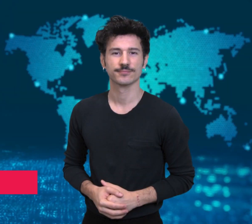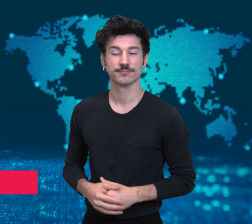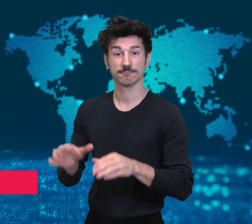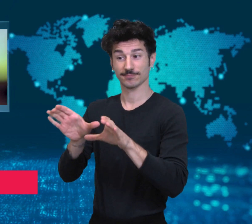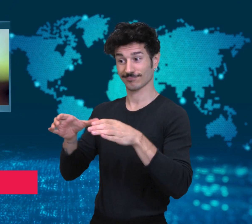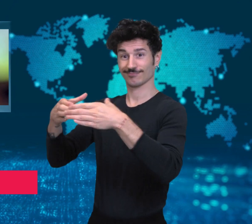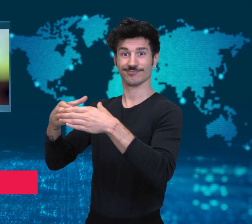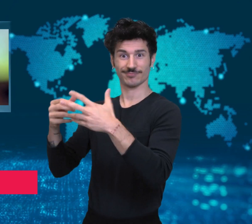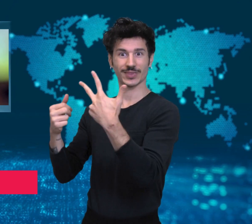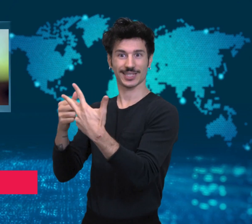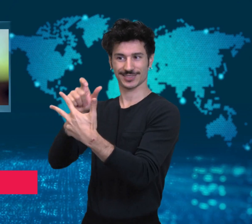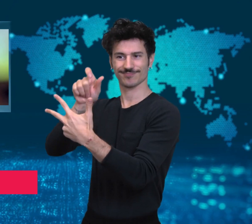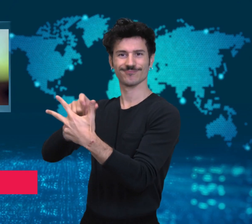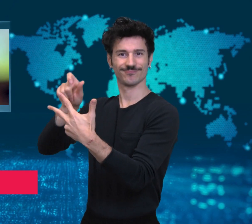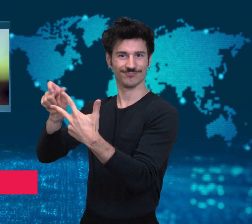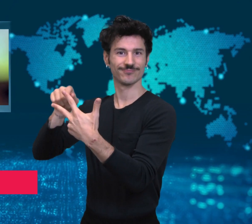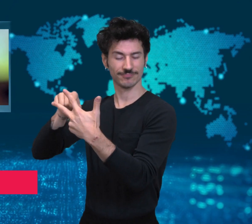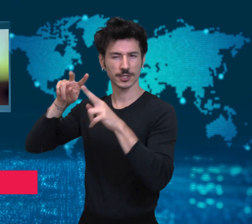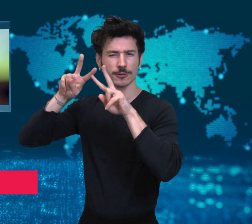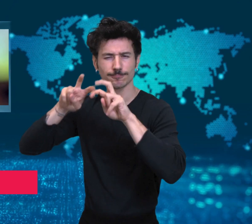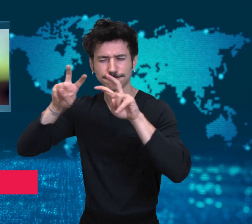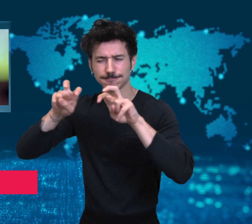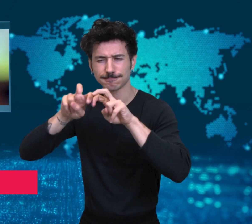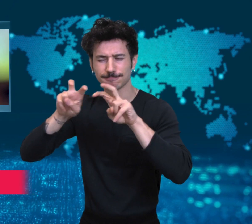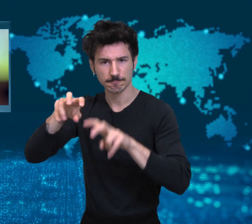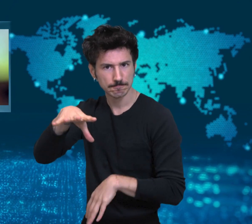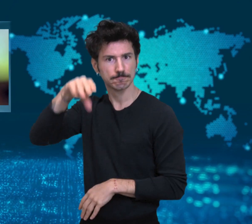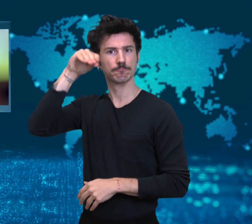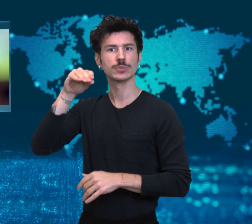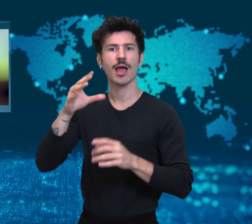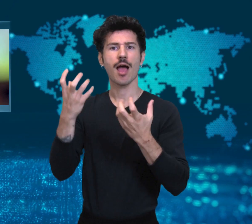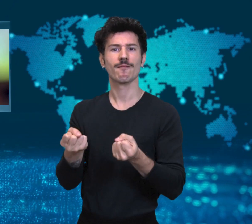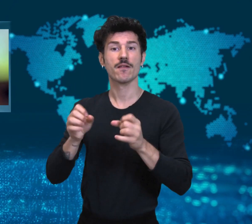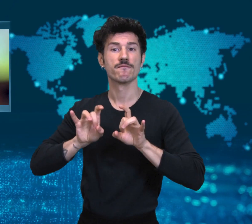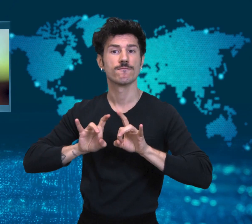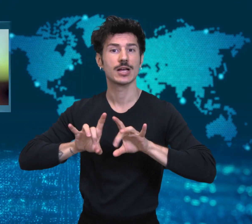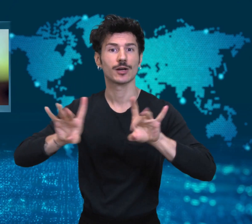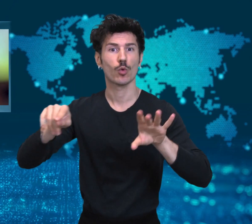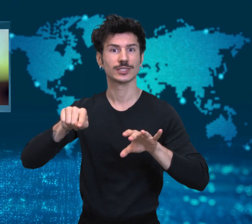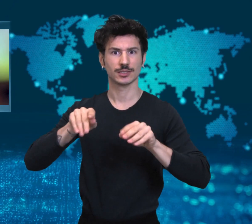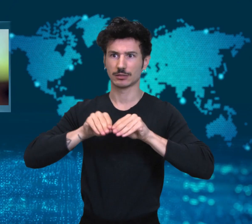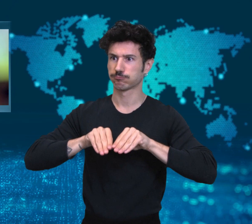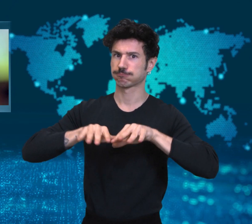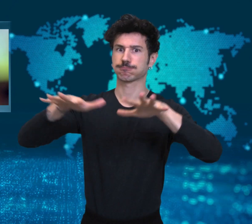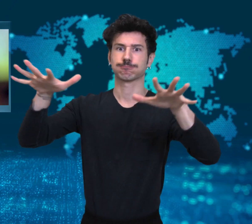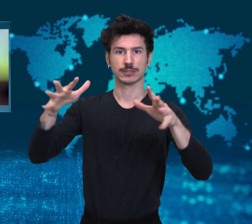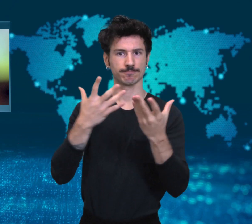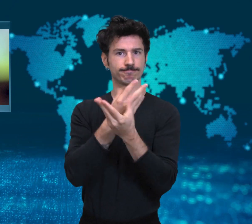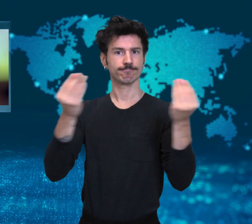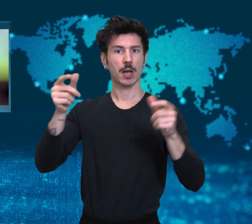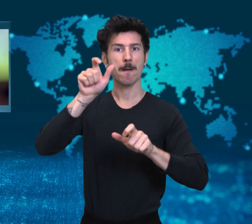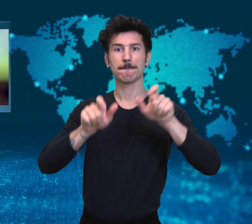[Alessio]: A team of three researchers identified a virus that